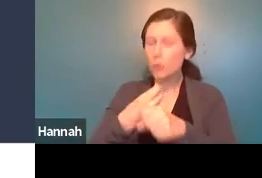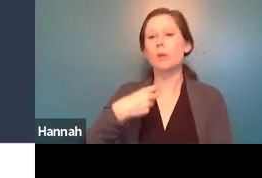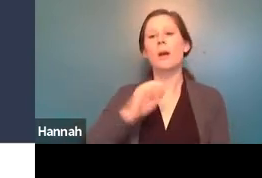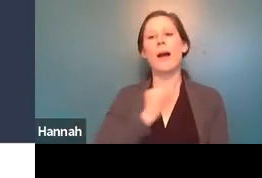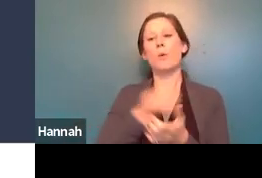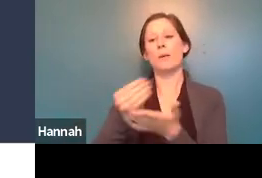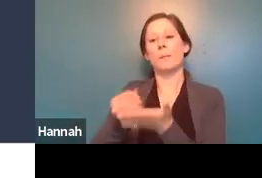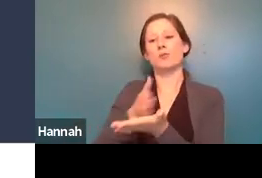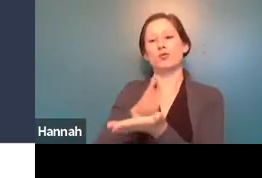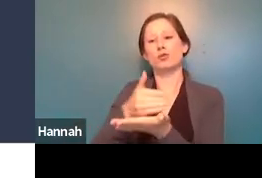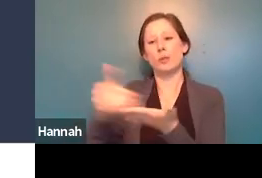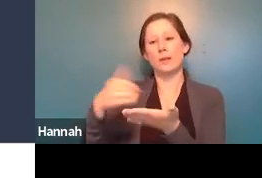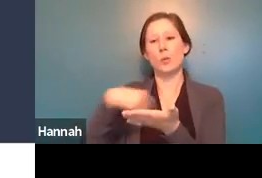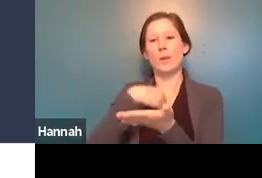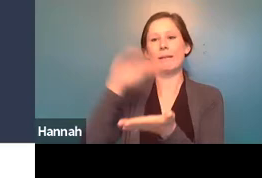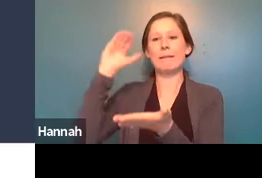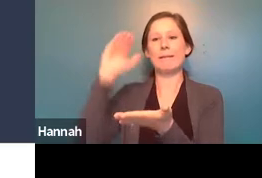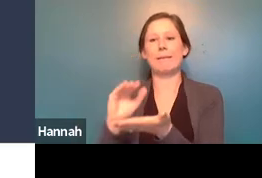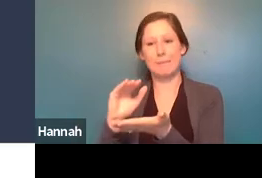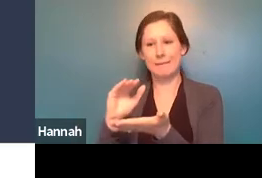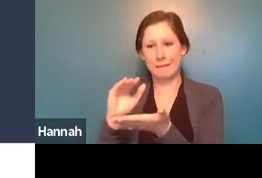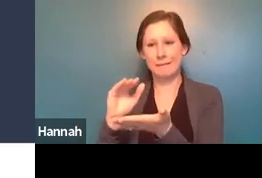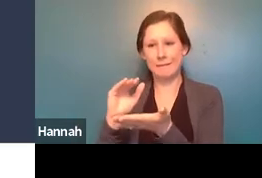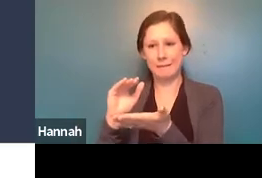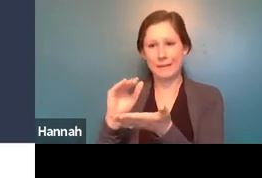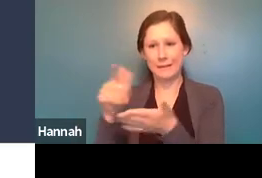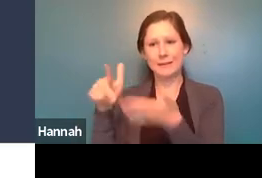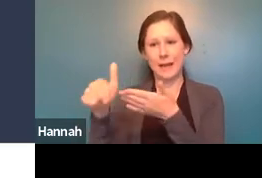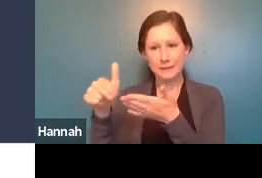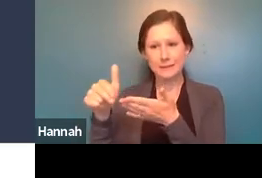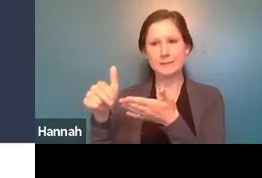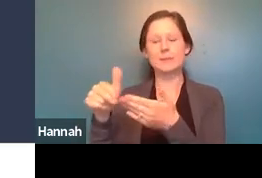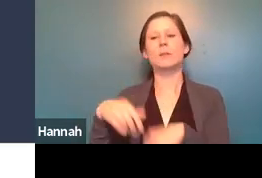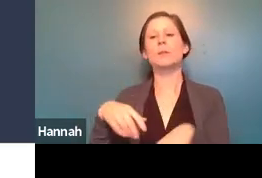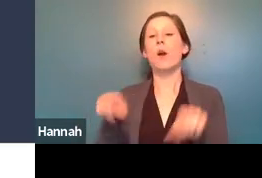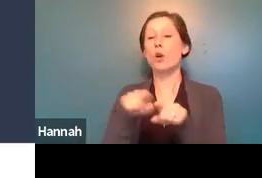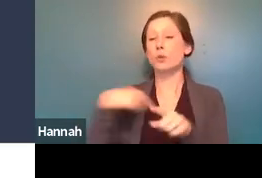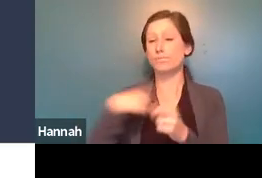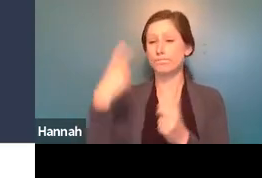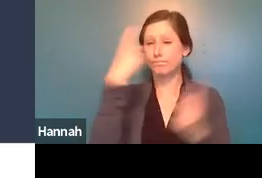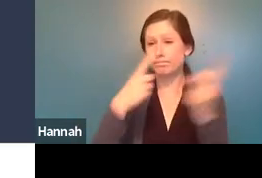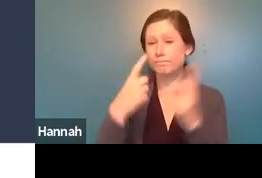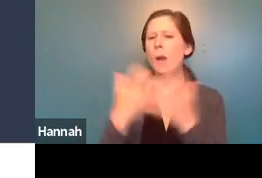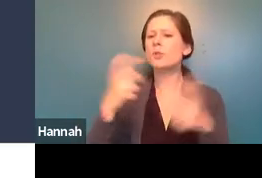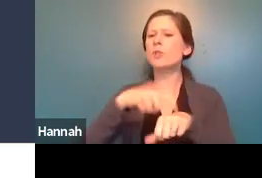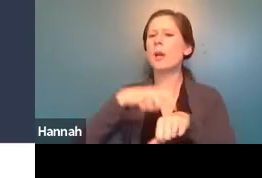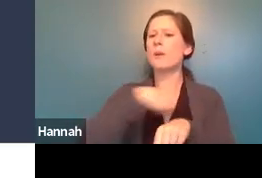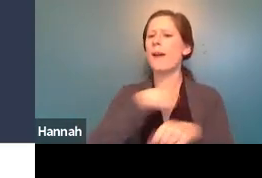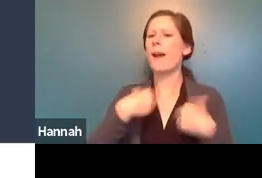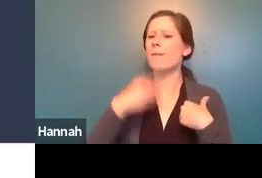bit as well as thinking about how much time you will have to rehearse versus normal situations.